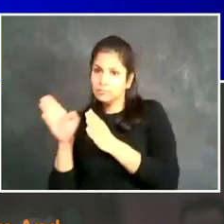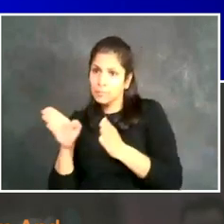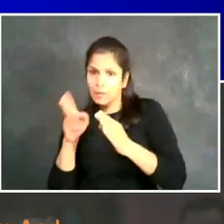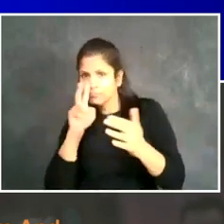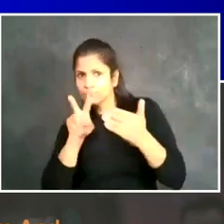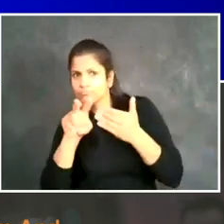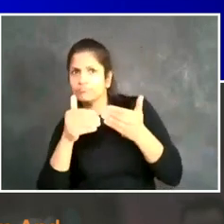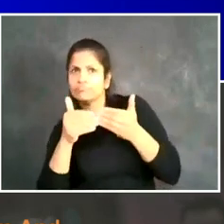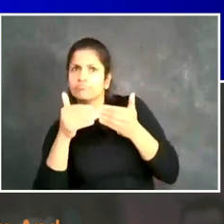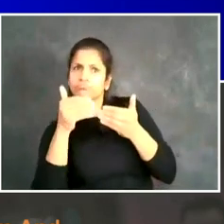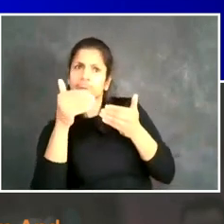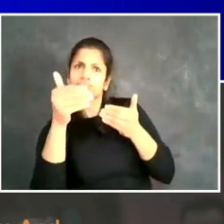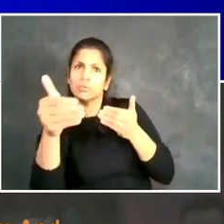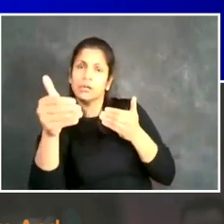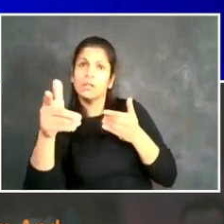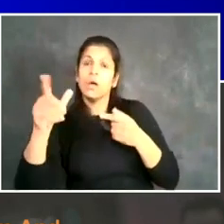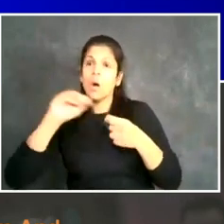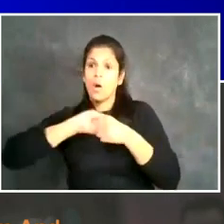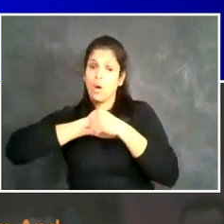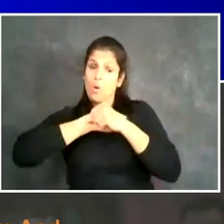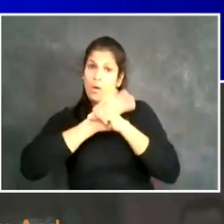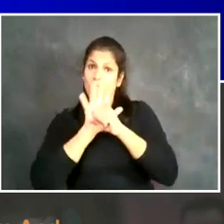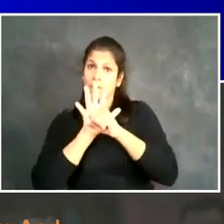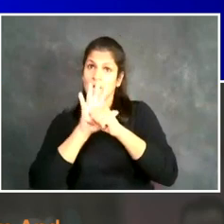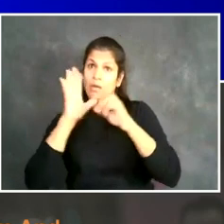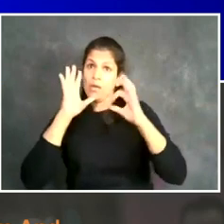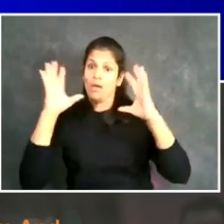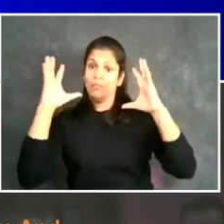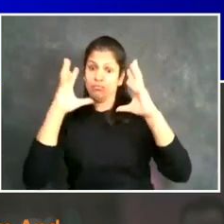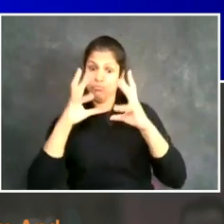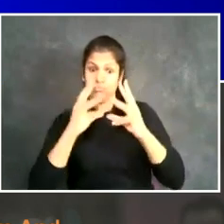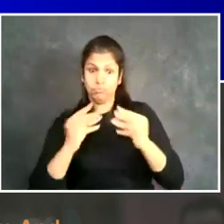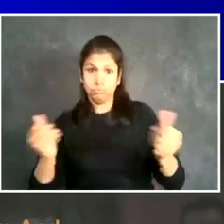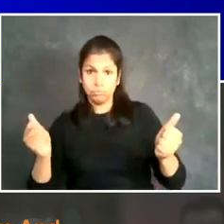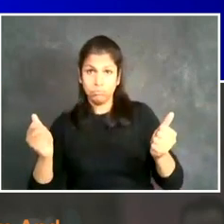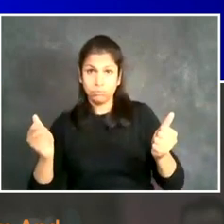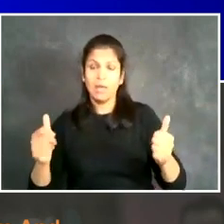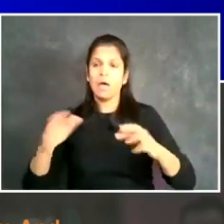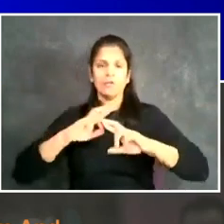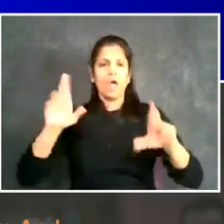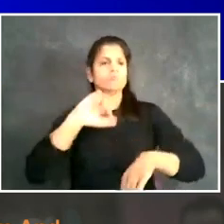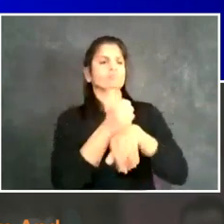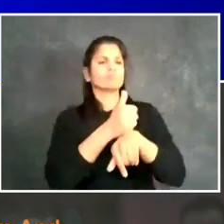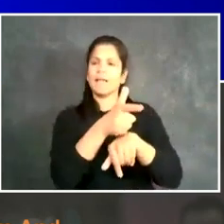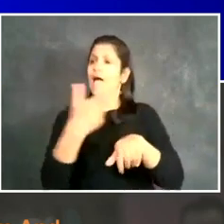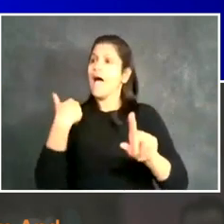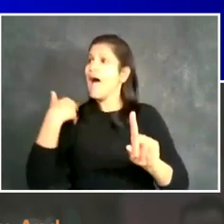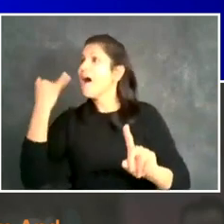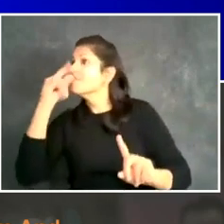EVEN LONG AFTER THIS PANDEMIC IS OVER, OUR HEALTHCARE WORKERS